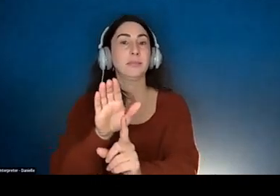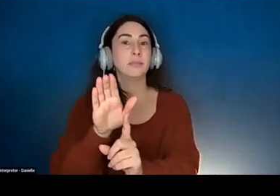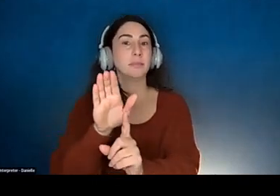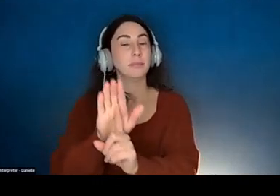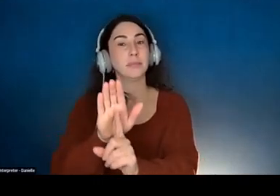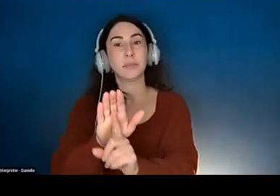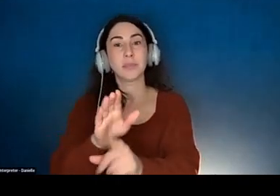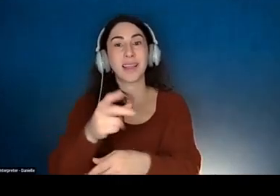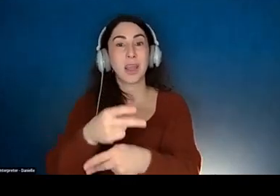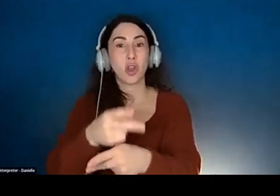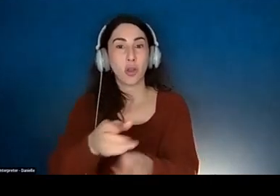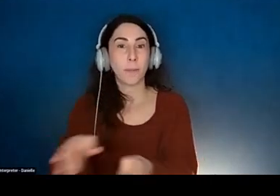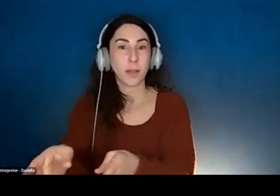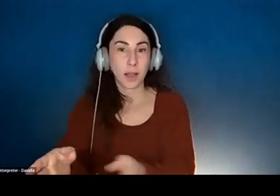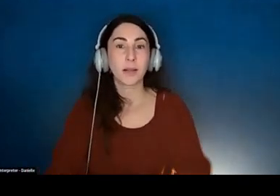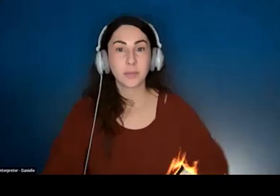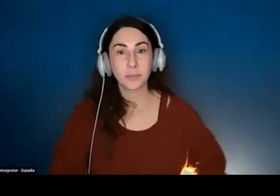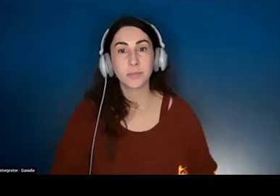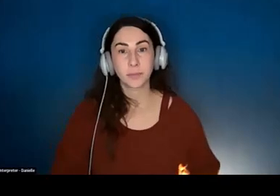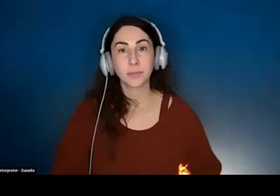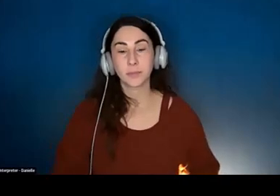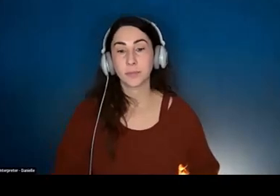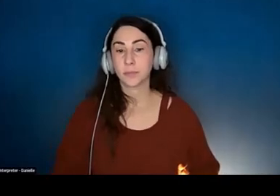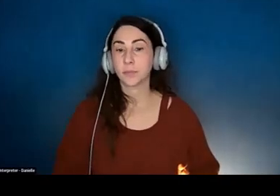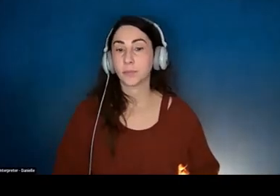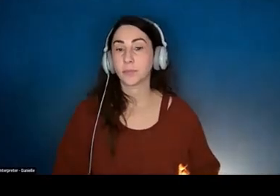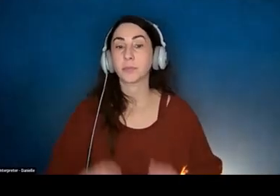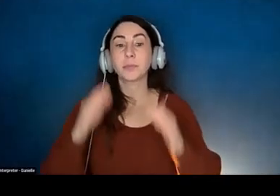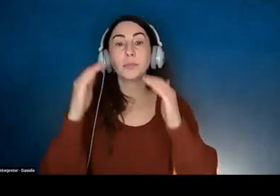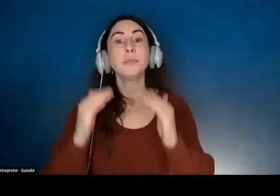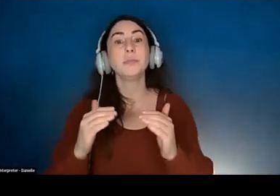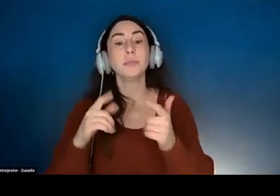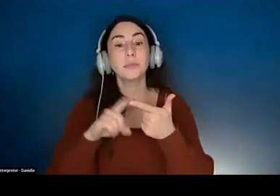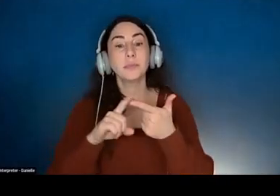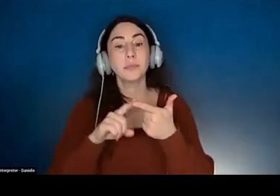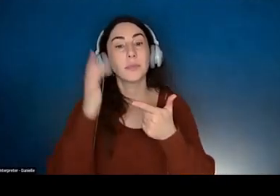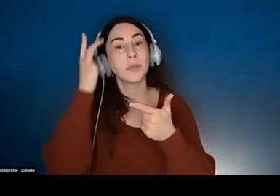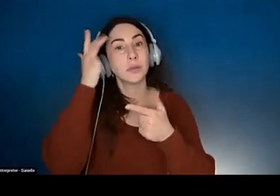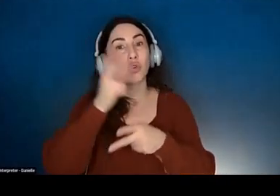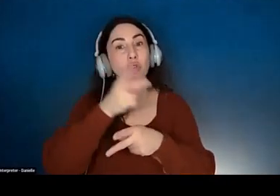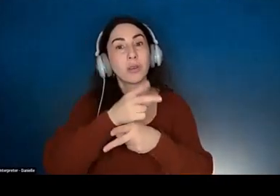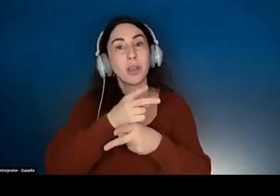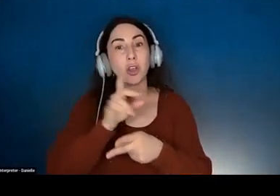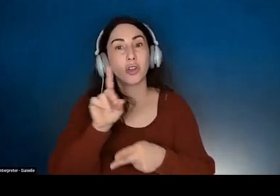The other is a smart care device. We actually looked